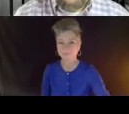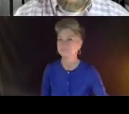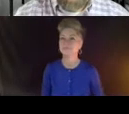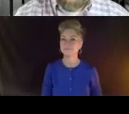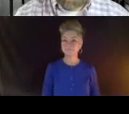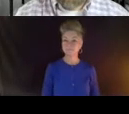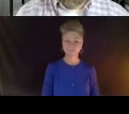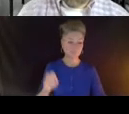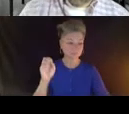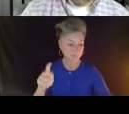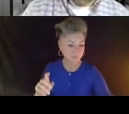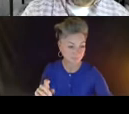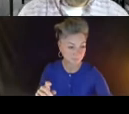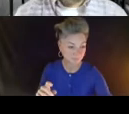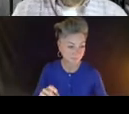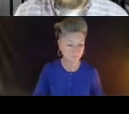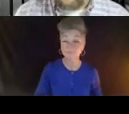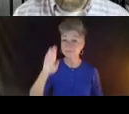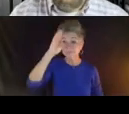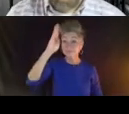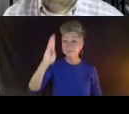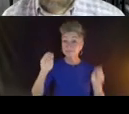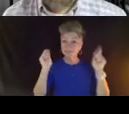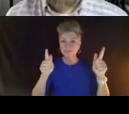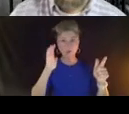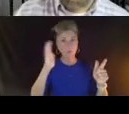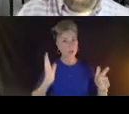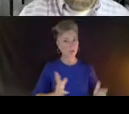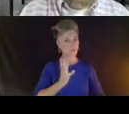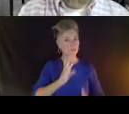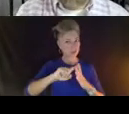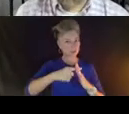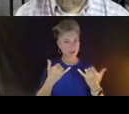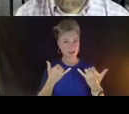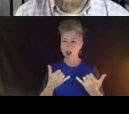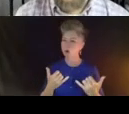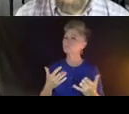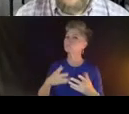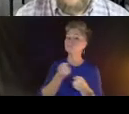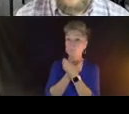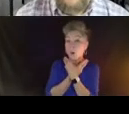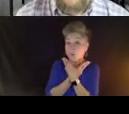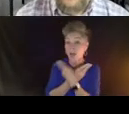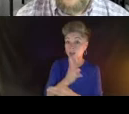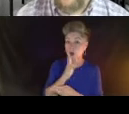Hey everybody, we are officially gonna start now, now that we don't need to talk about bow ties. I'm Michael Munson with FORGE,